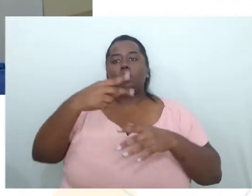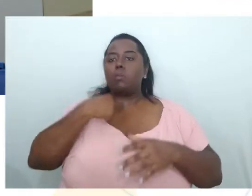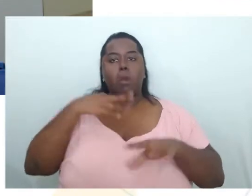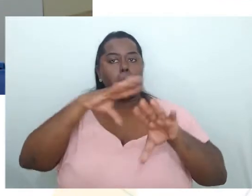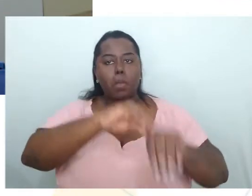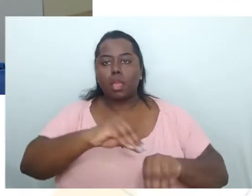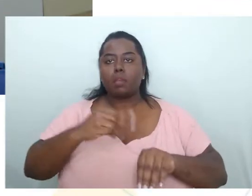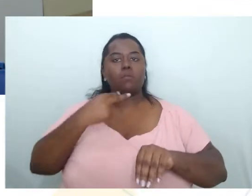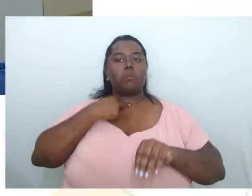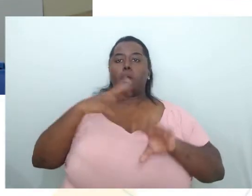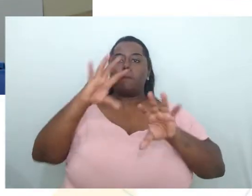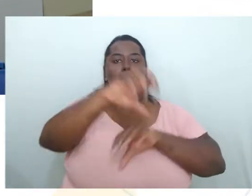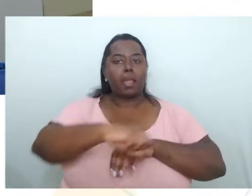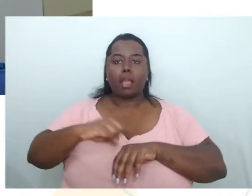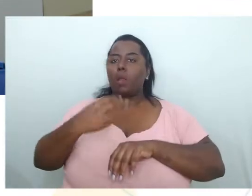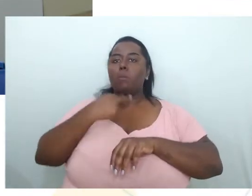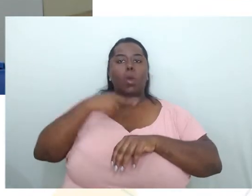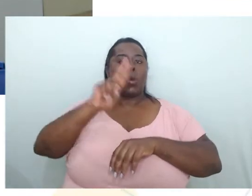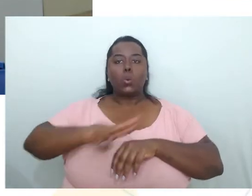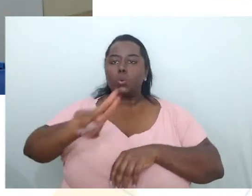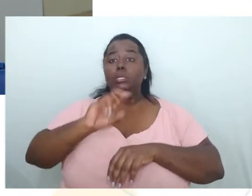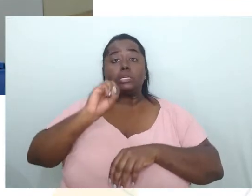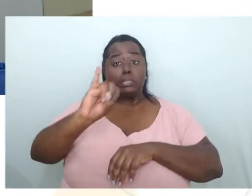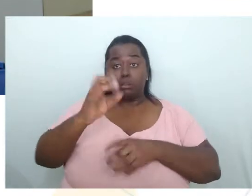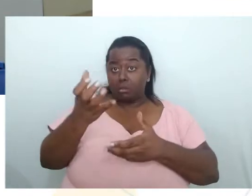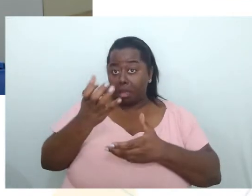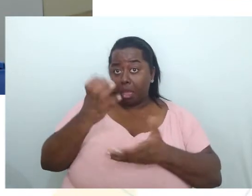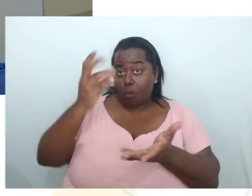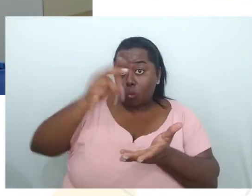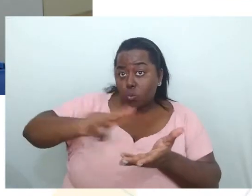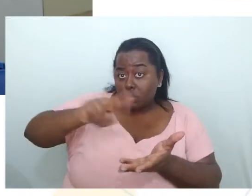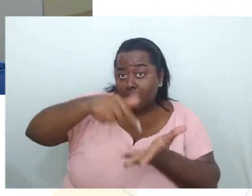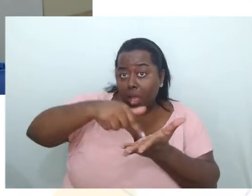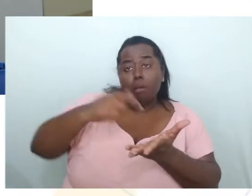you want to use it then you have to pay money for it", right, but the movement